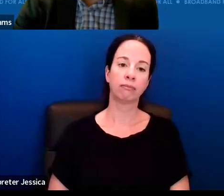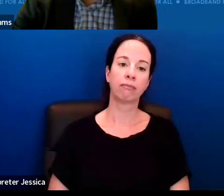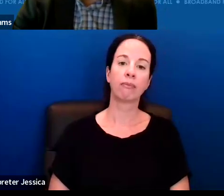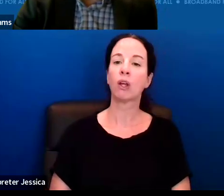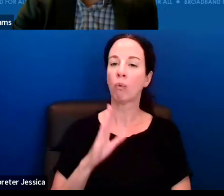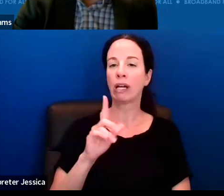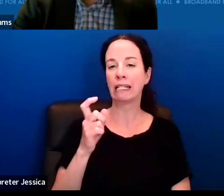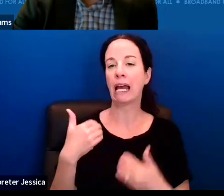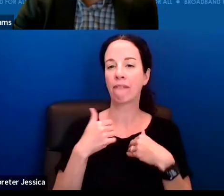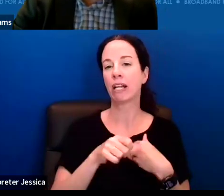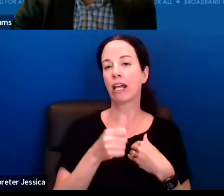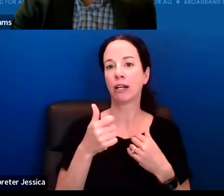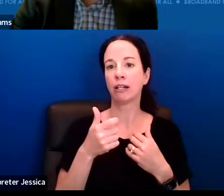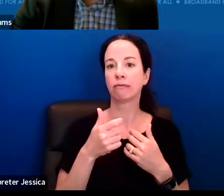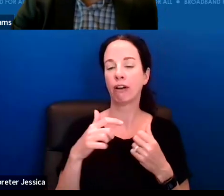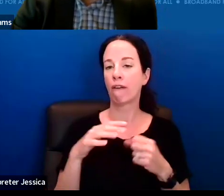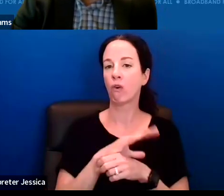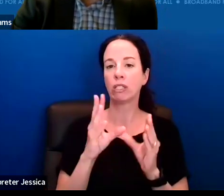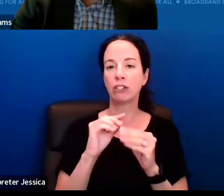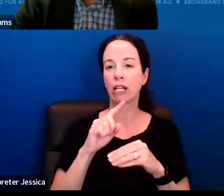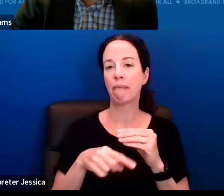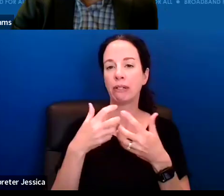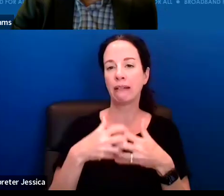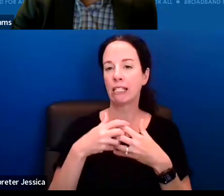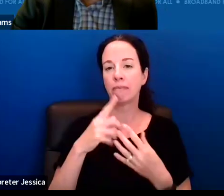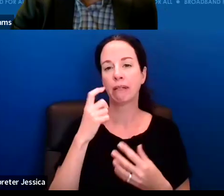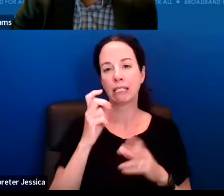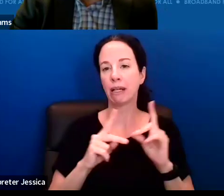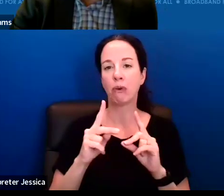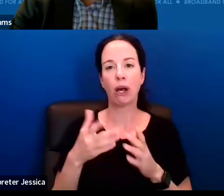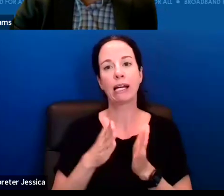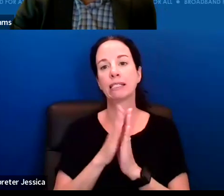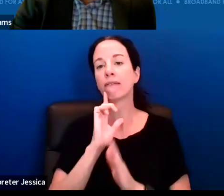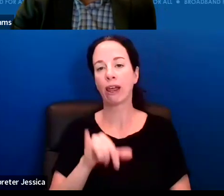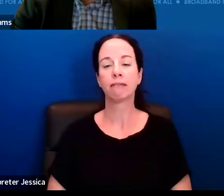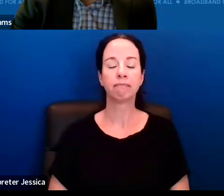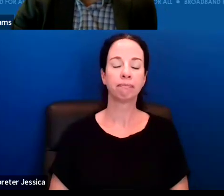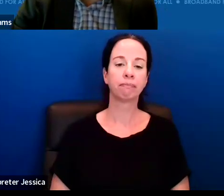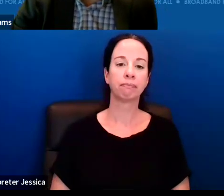big session on devices, because folks have been calling for that. I want to do a quick pivot back